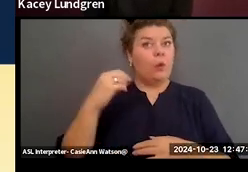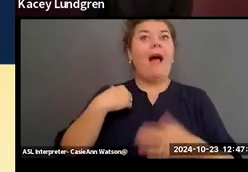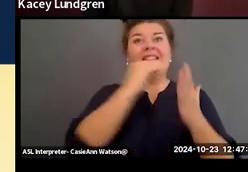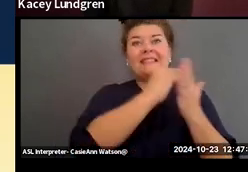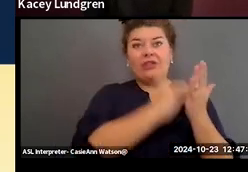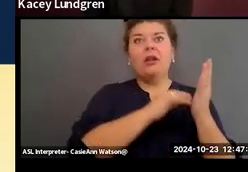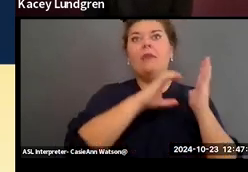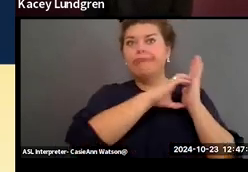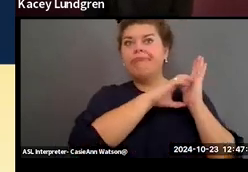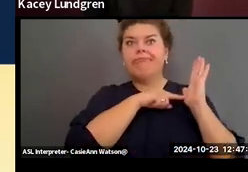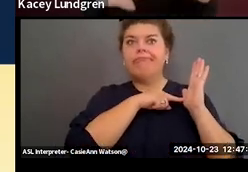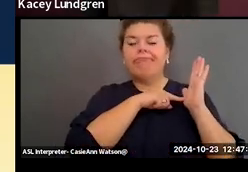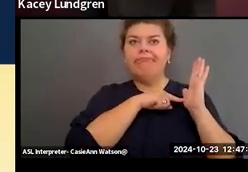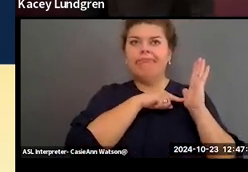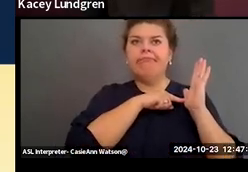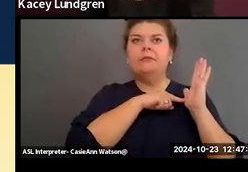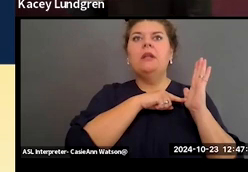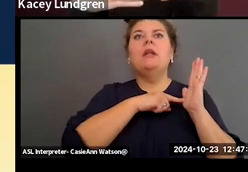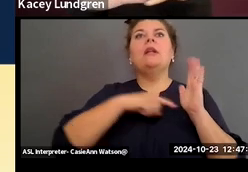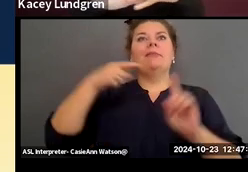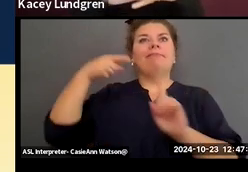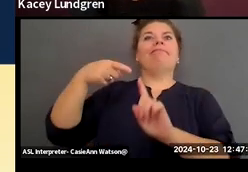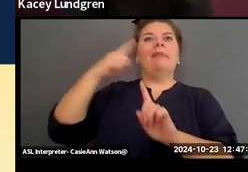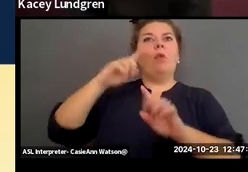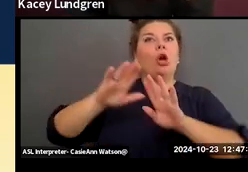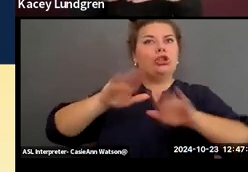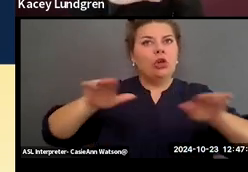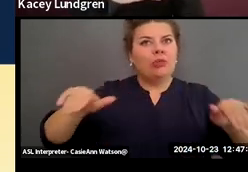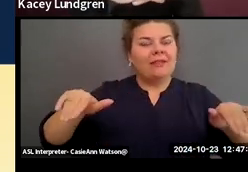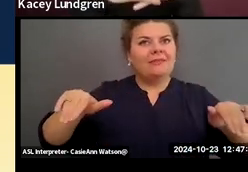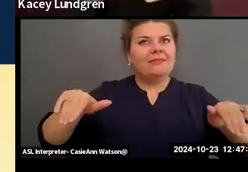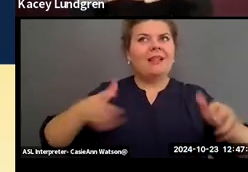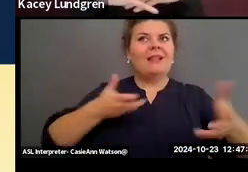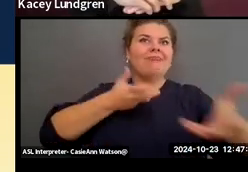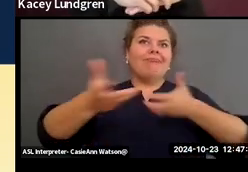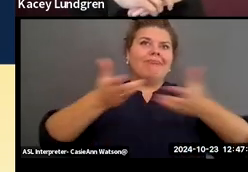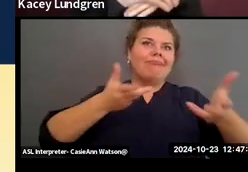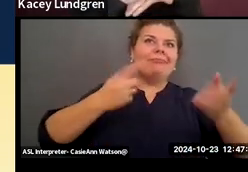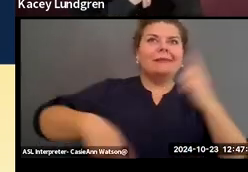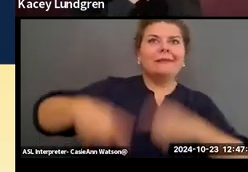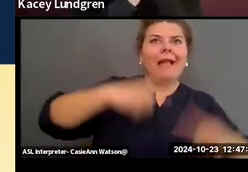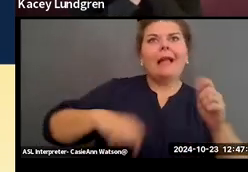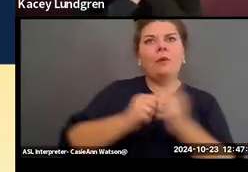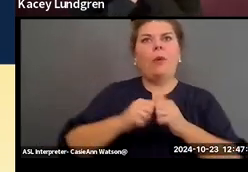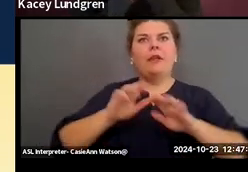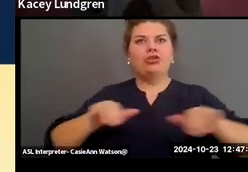that is targeting children and using sign language with children.